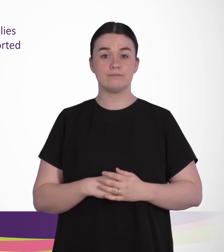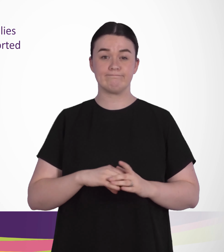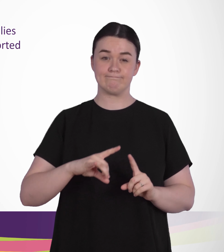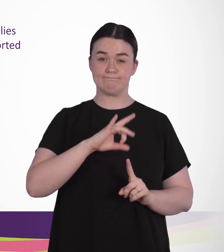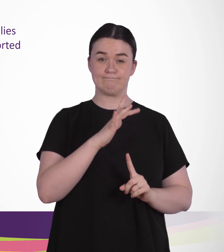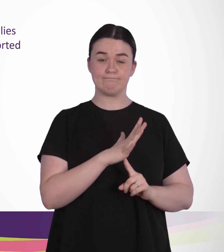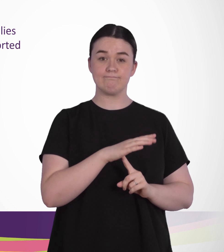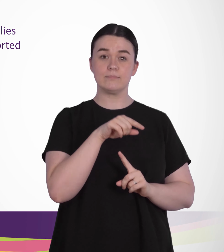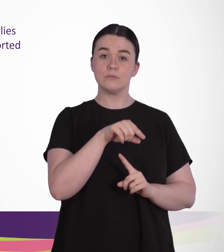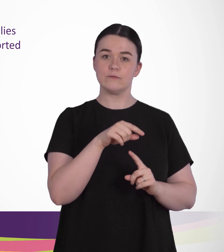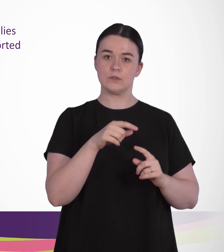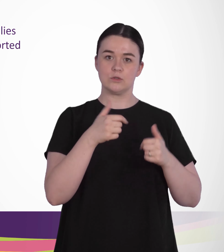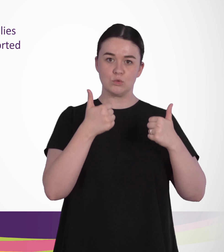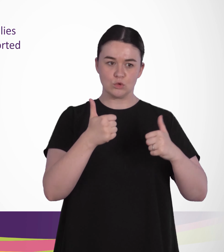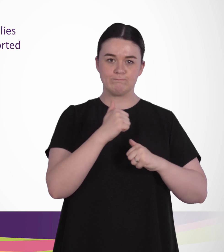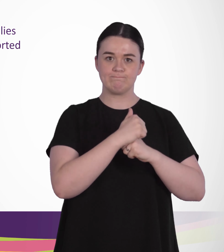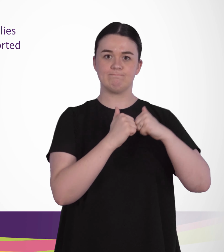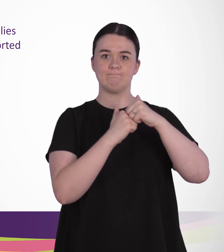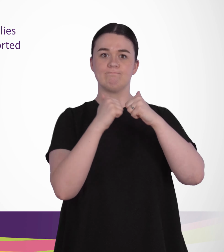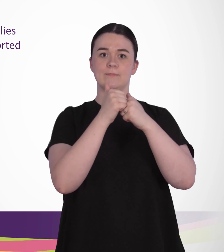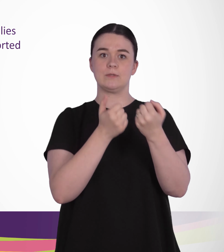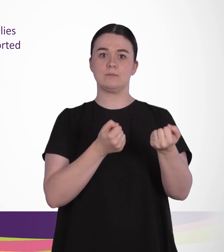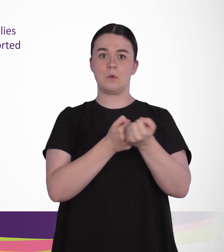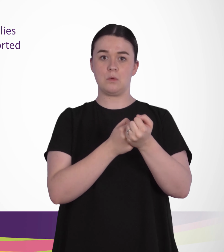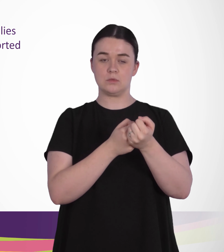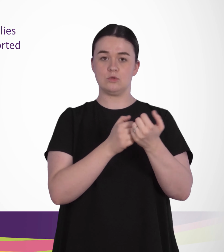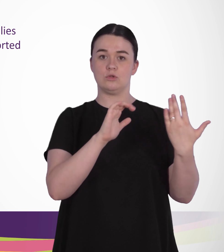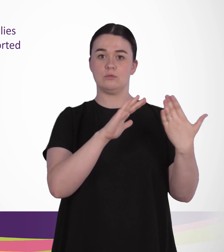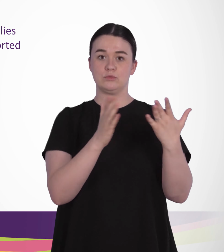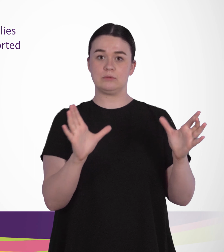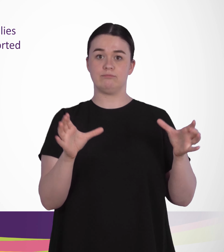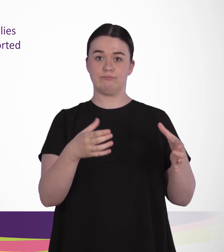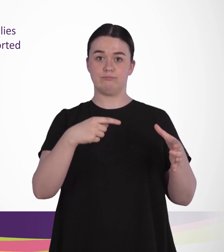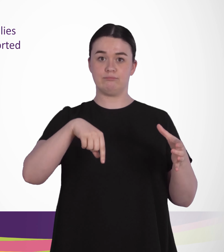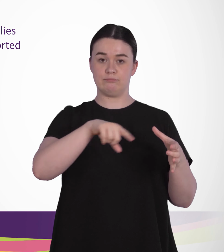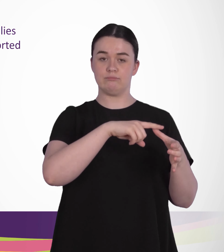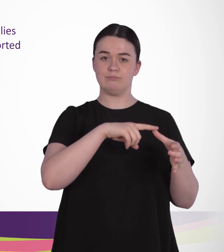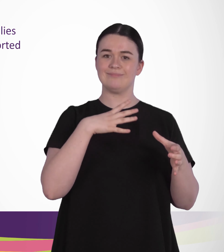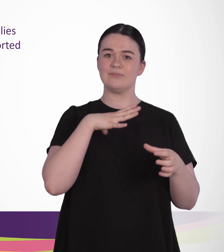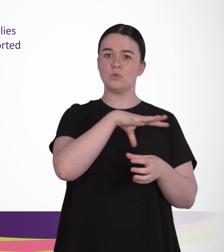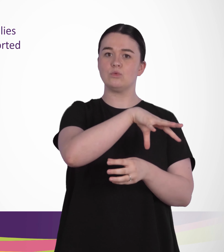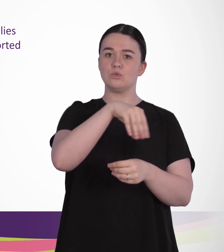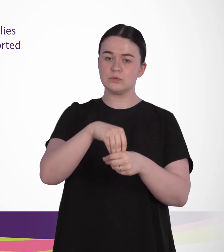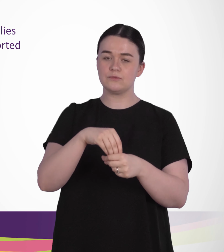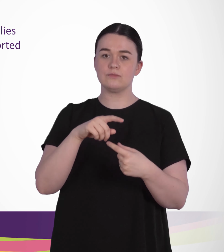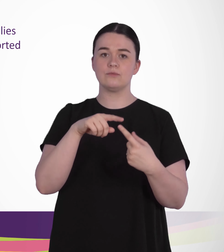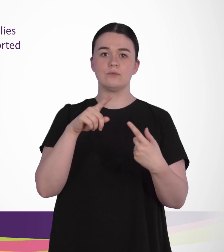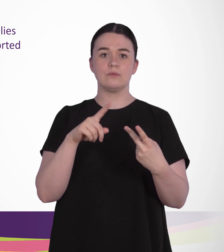The importance of scaffolding to support community networks to be inclusive,